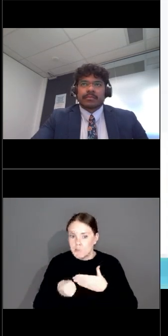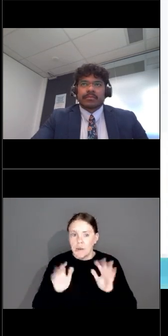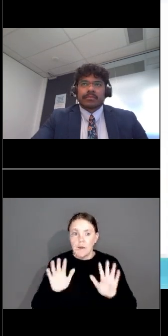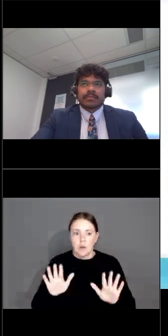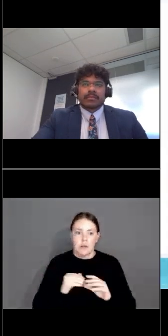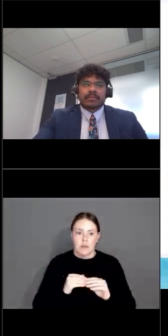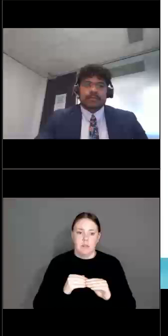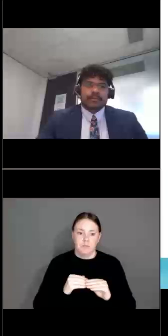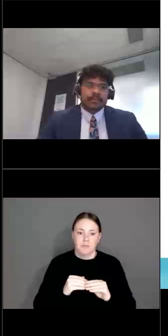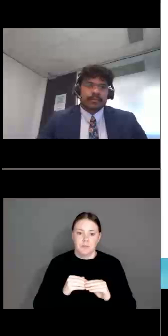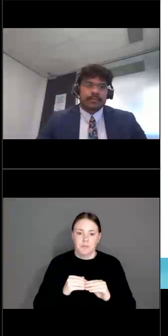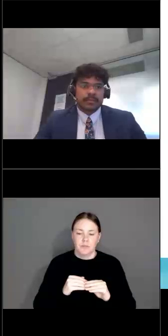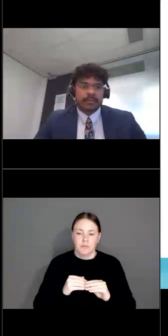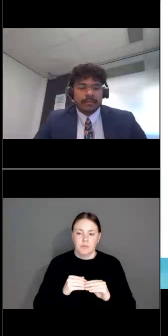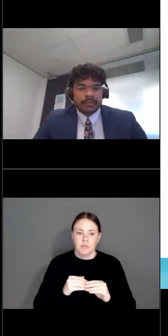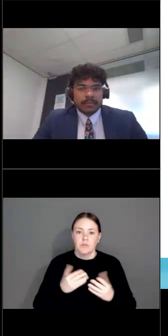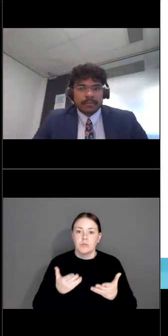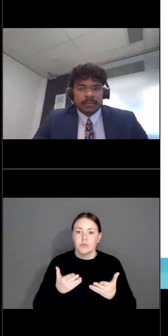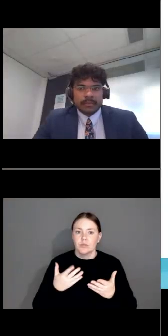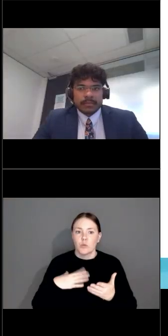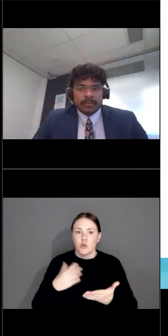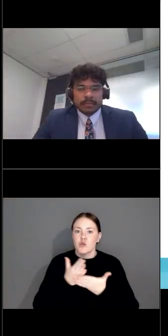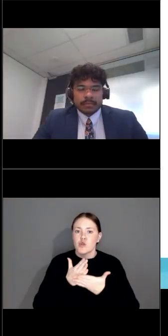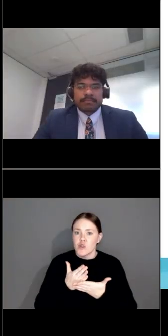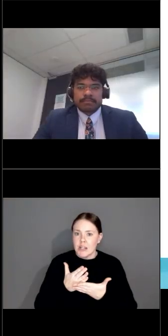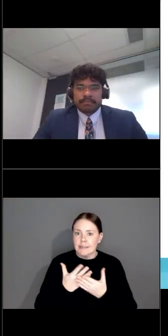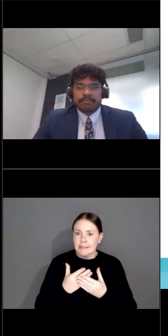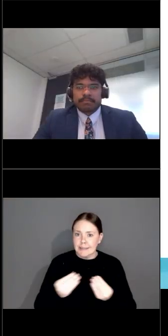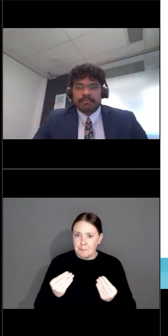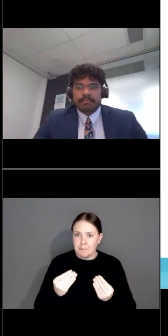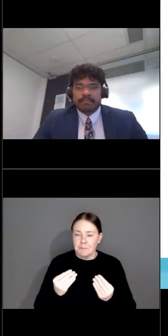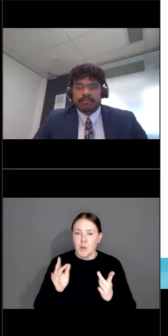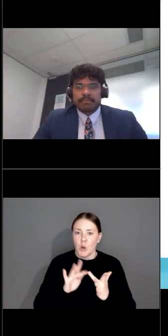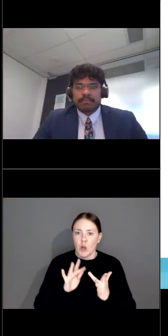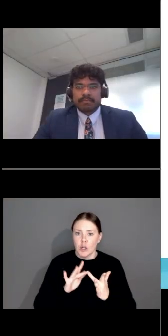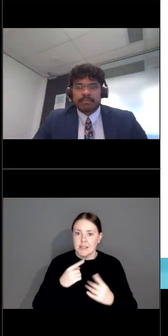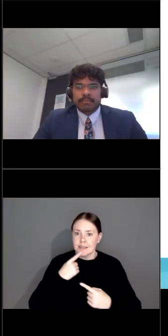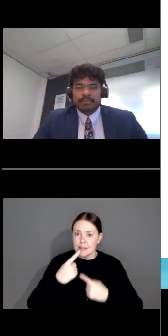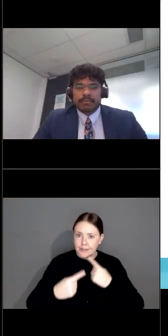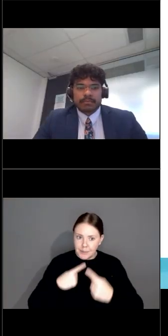um just sharing some um contact details for legal aid on the screen now so the first number there